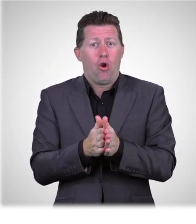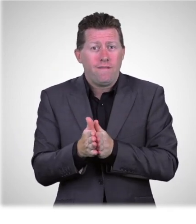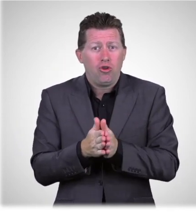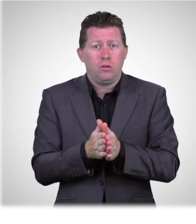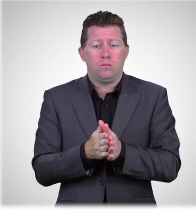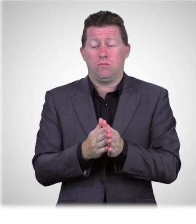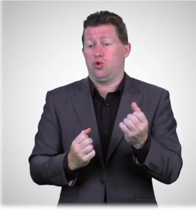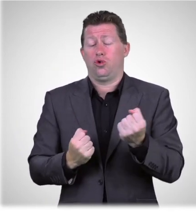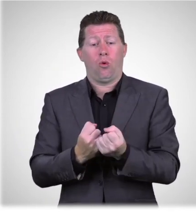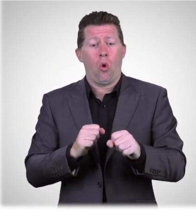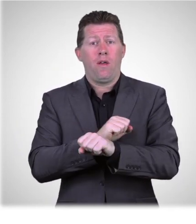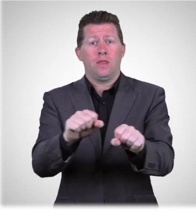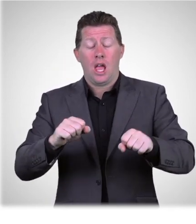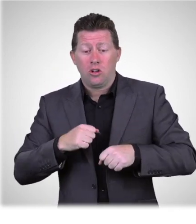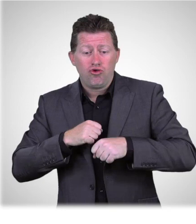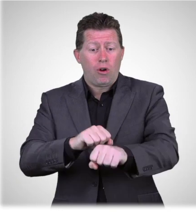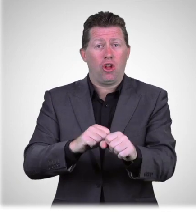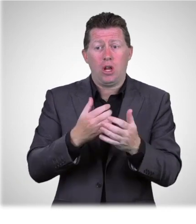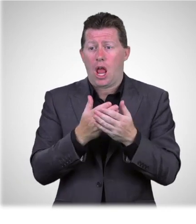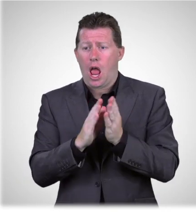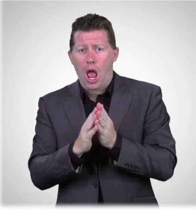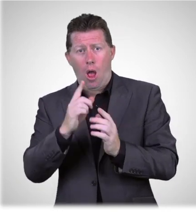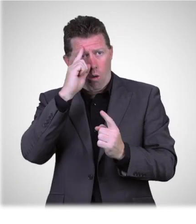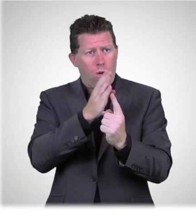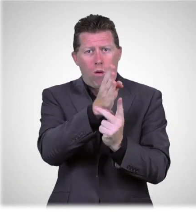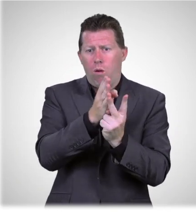support the student's planning and strategy development, and help students develop their